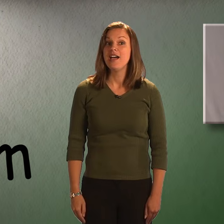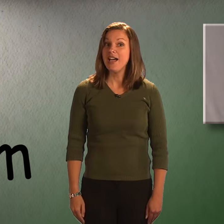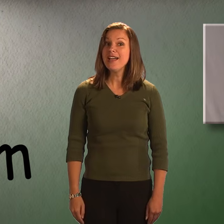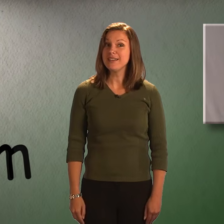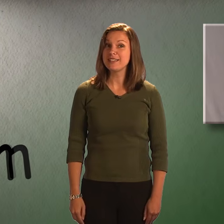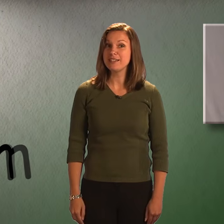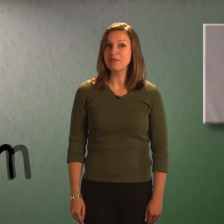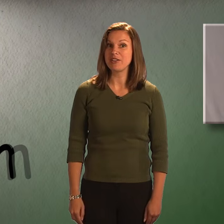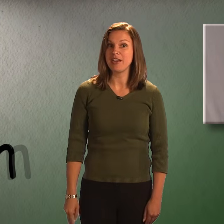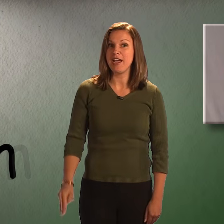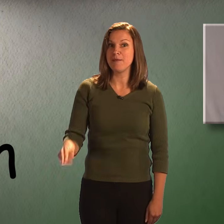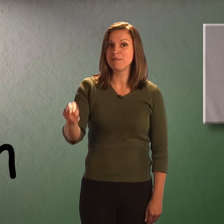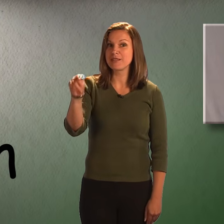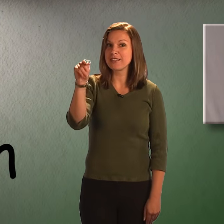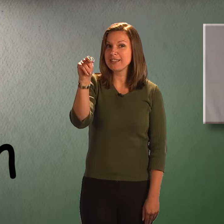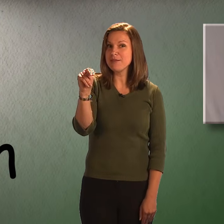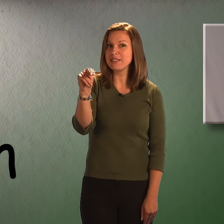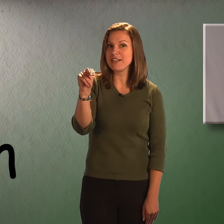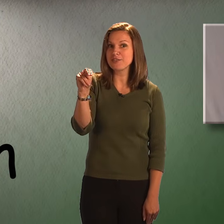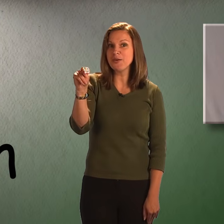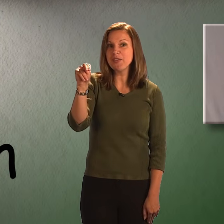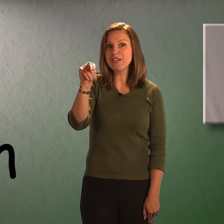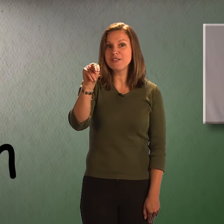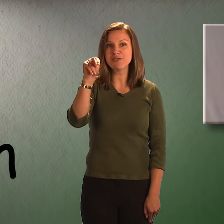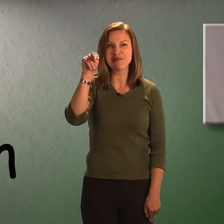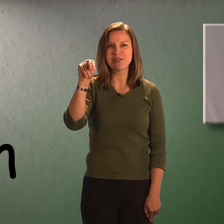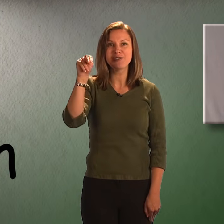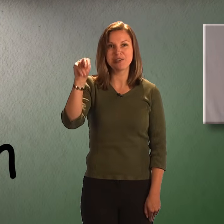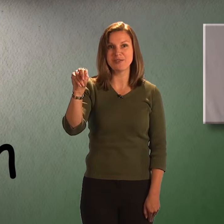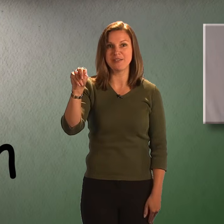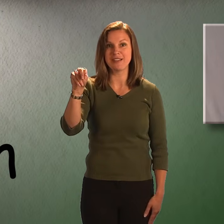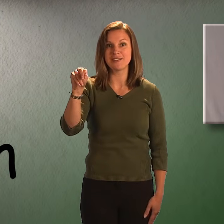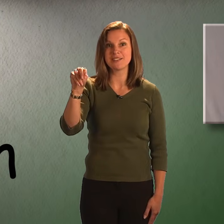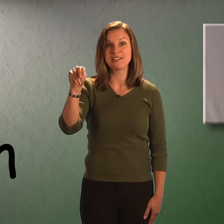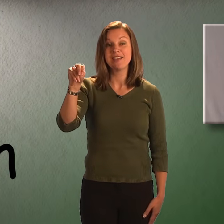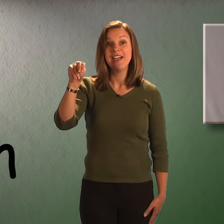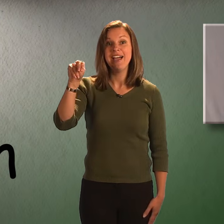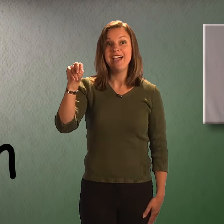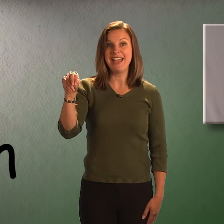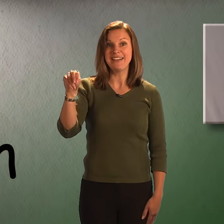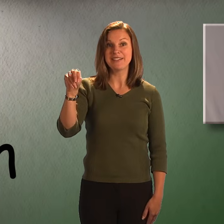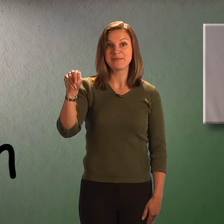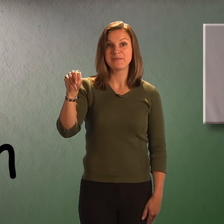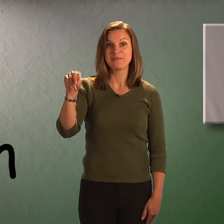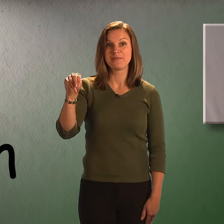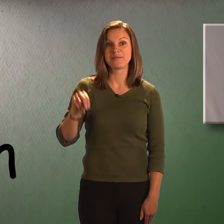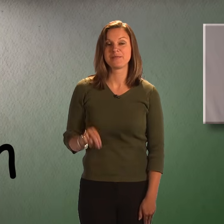"n" is similar to "m" but the thumb is tucked only under those first two fingers. "n"